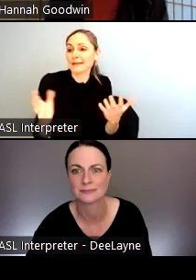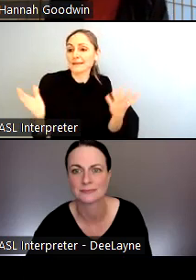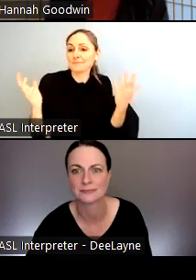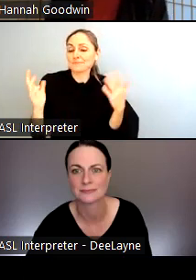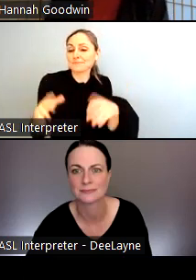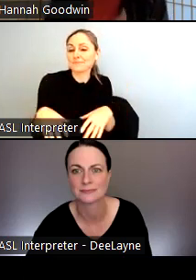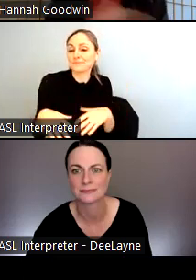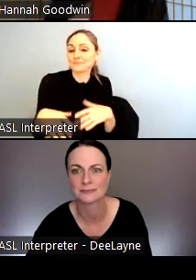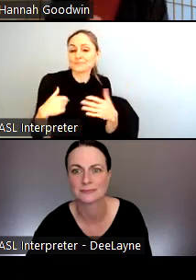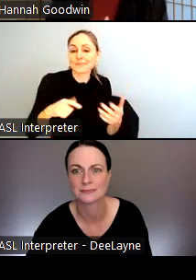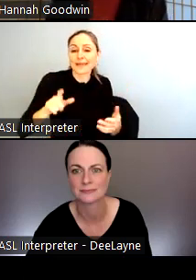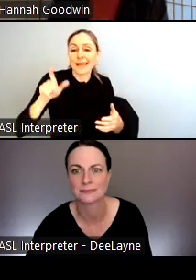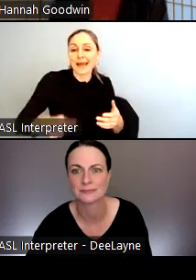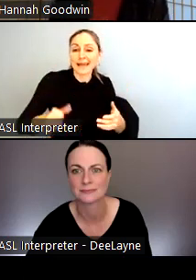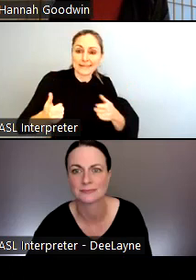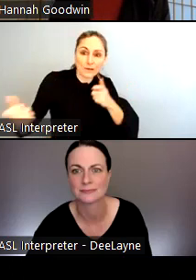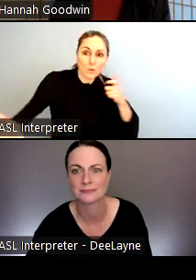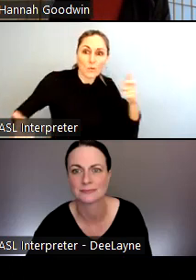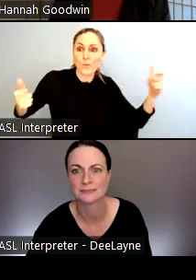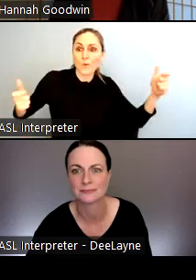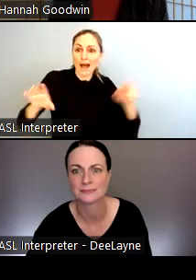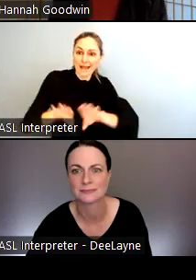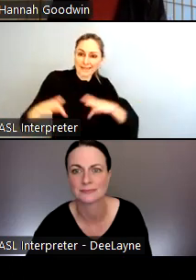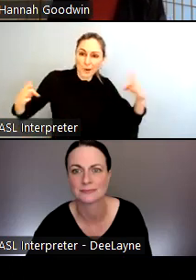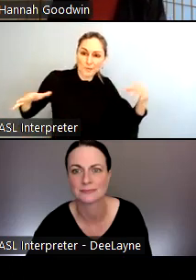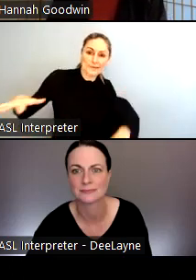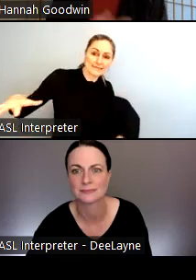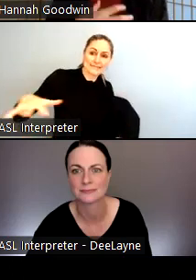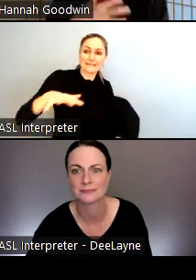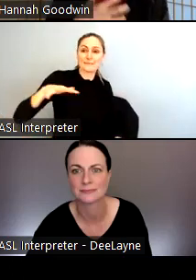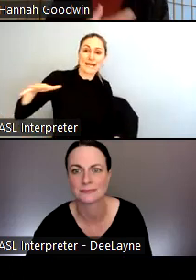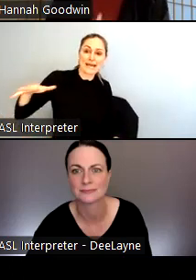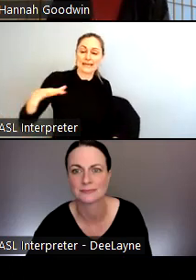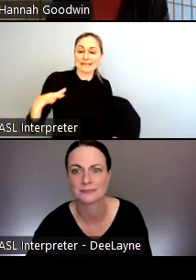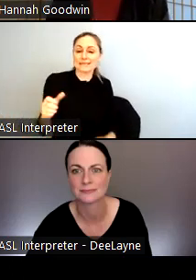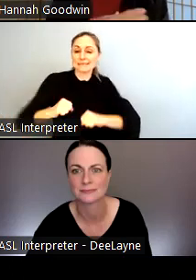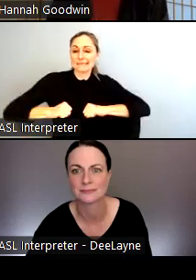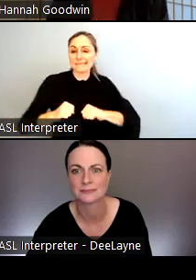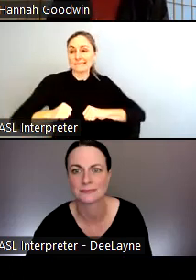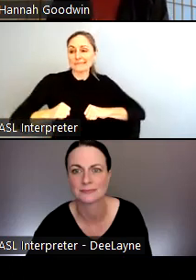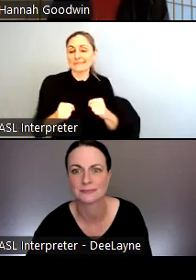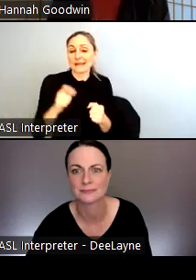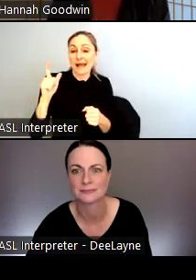"I need a wide open space for this session. I need X number of tables."